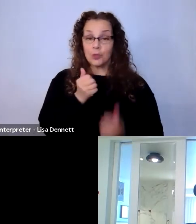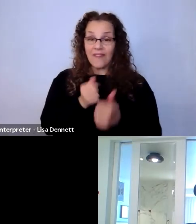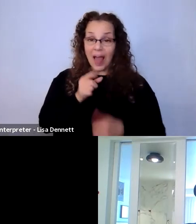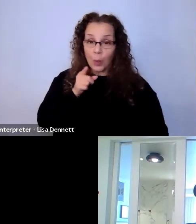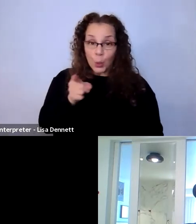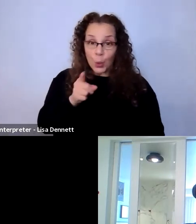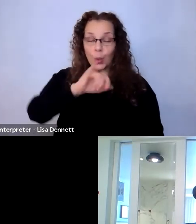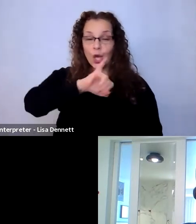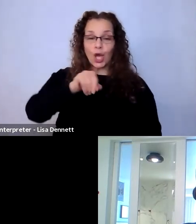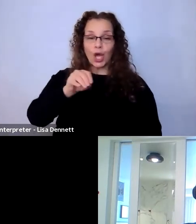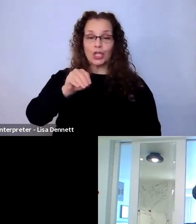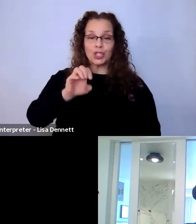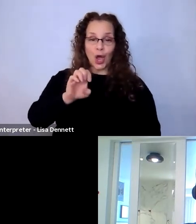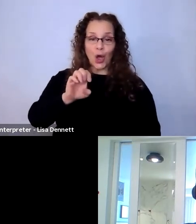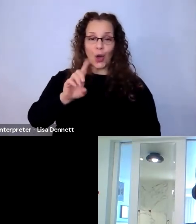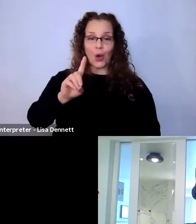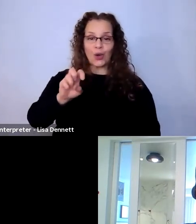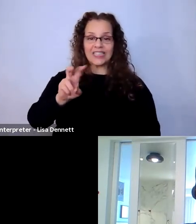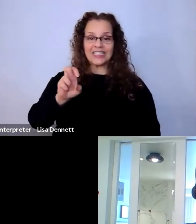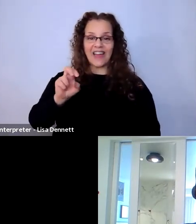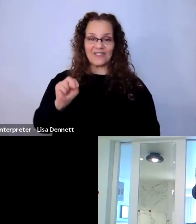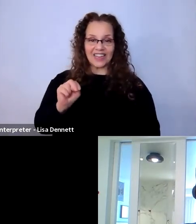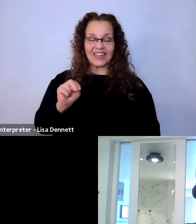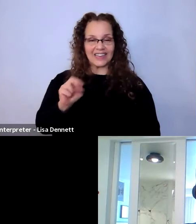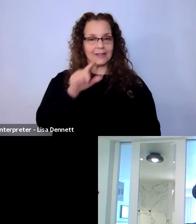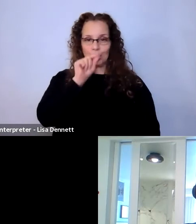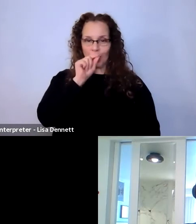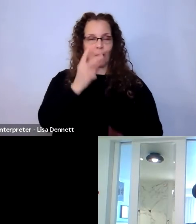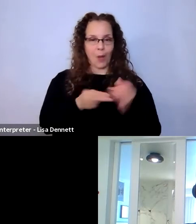Joe Devon and we've got the Global Accessibility Awareness Day Twitter handle